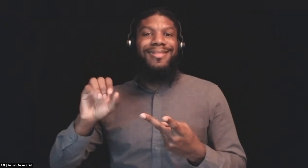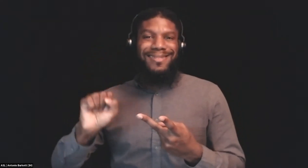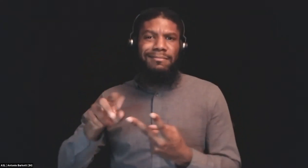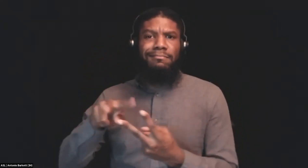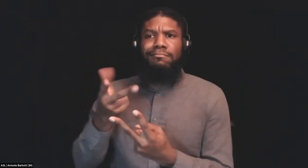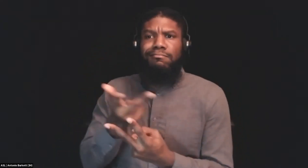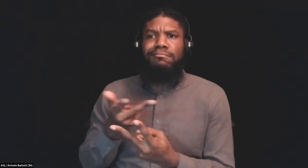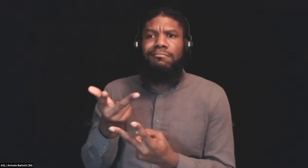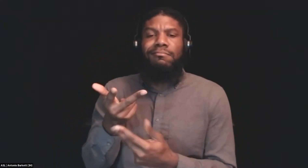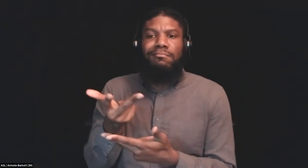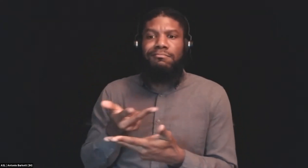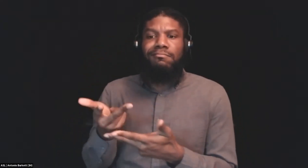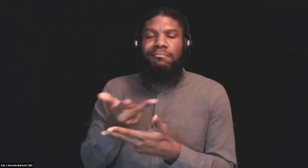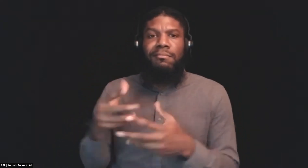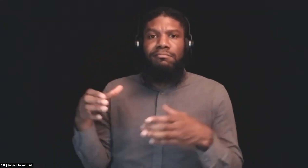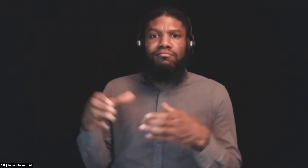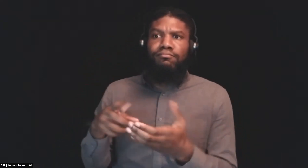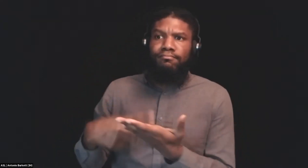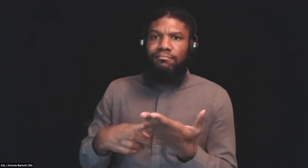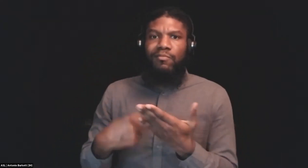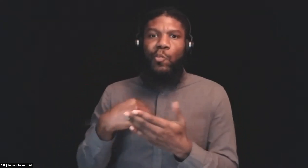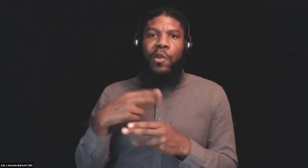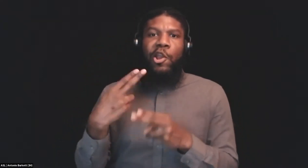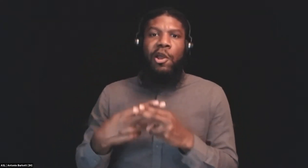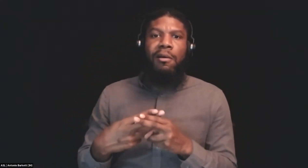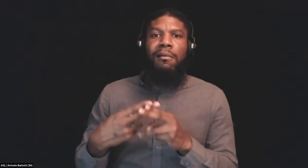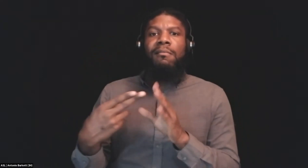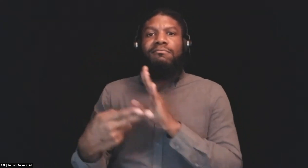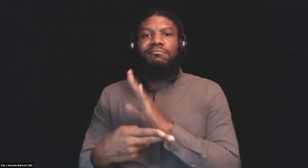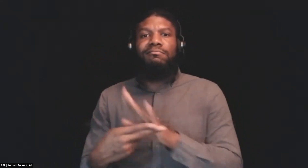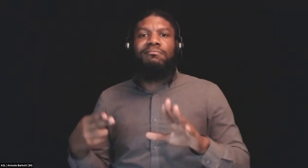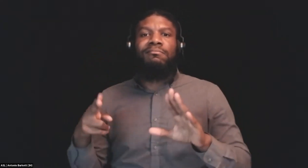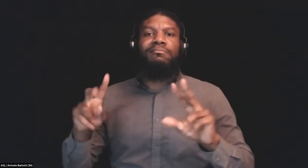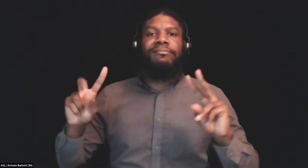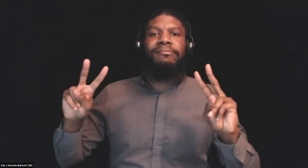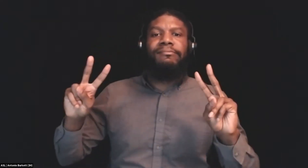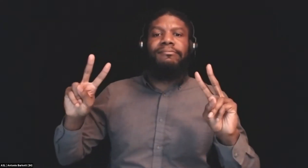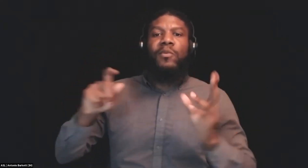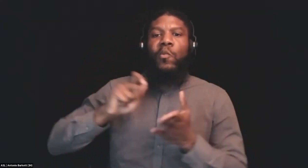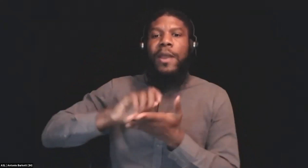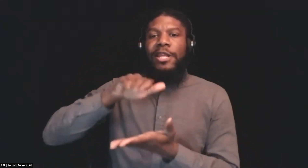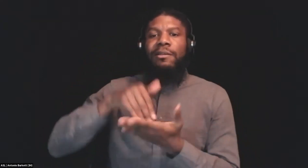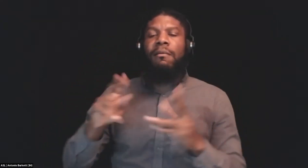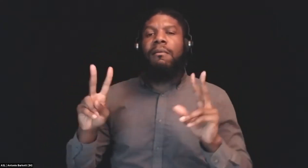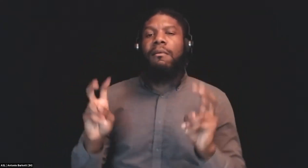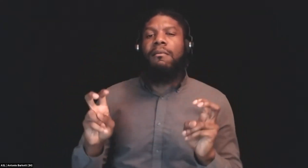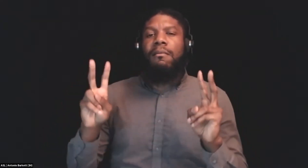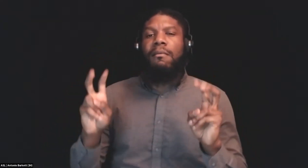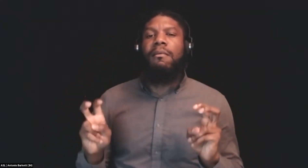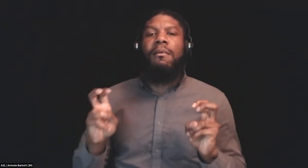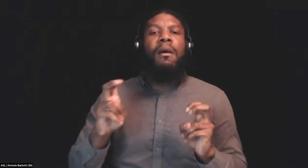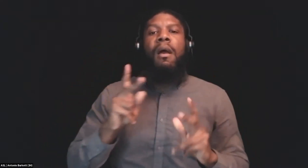a Writing Center a lot of times people just don't see video and audio and speeches as something